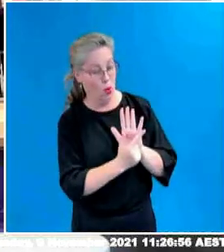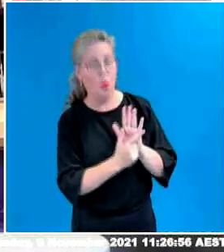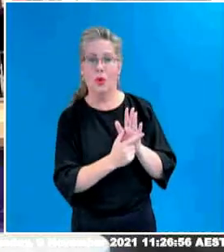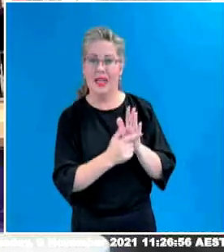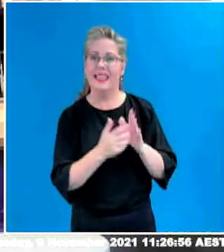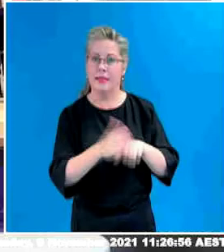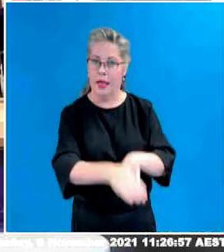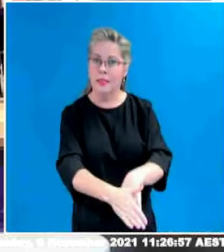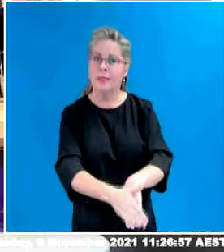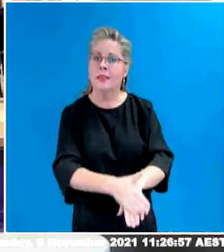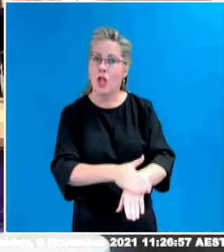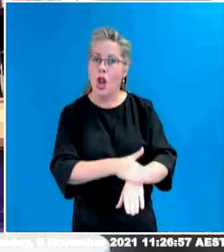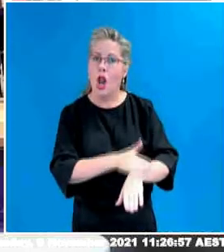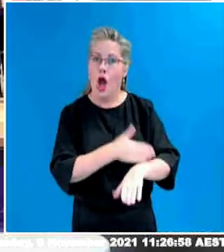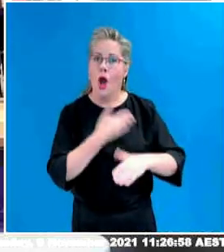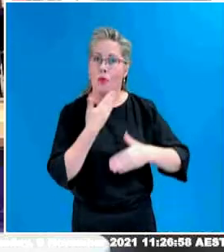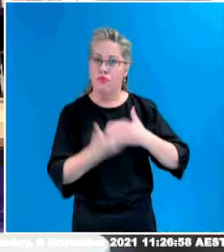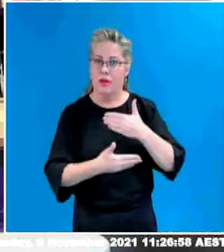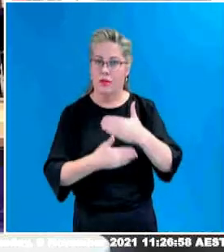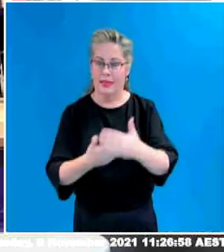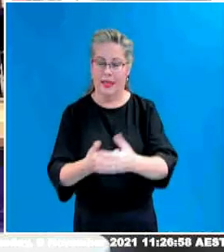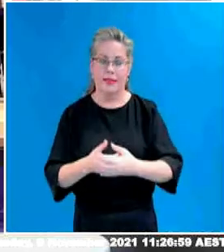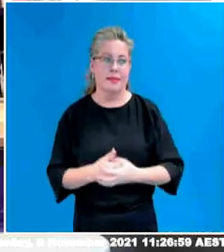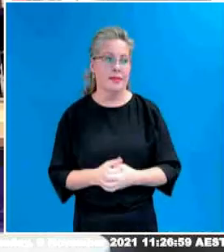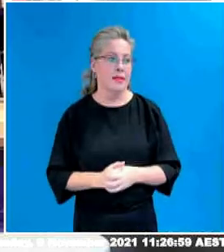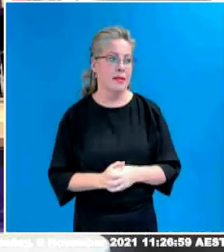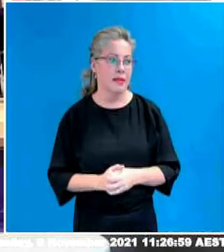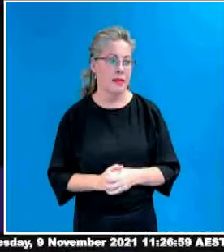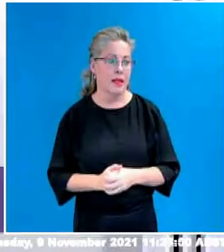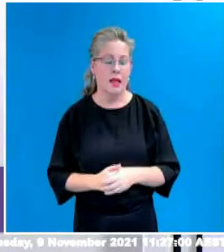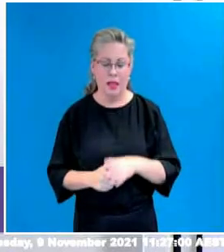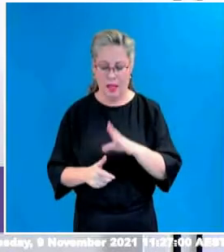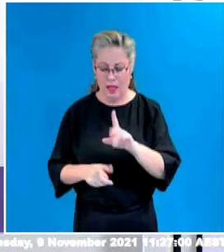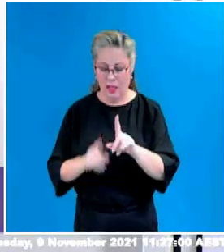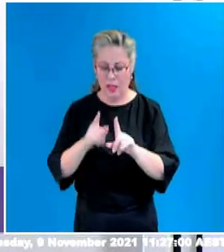When we talk about supply chains, if it's goods or a product, we